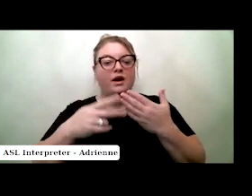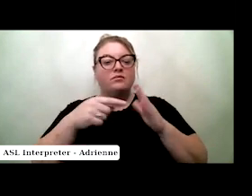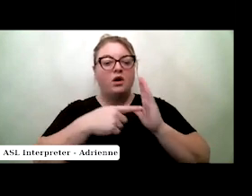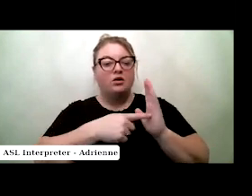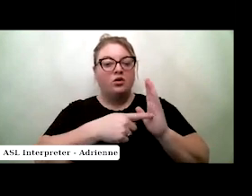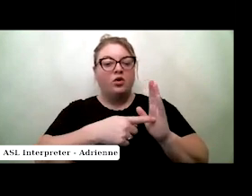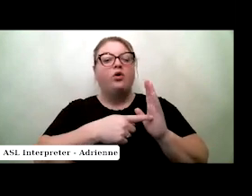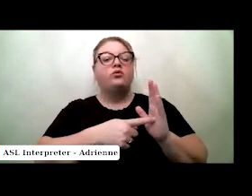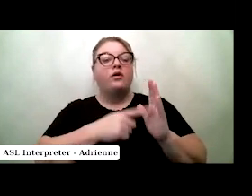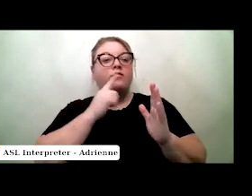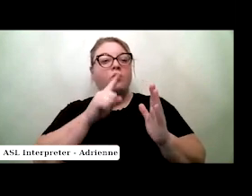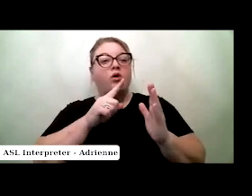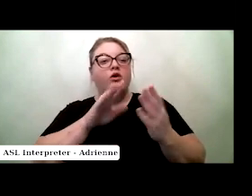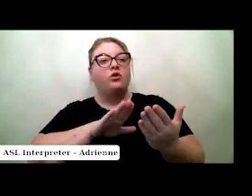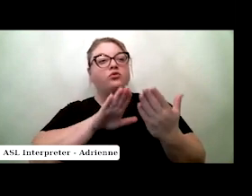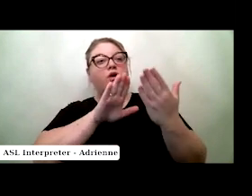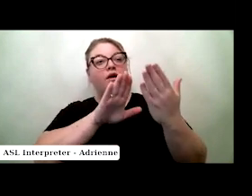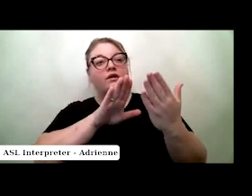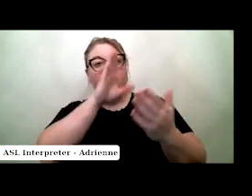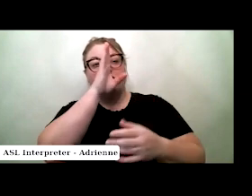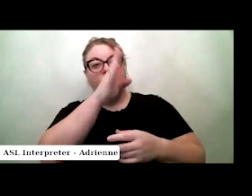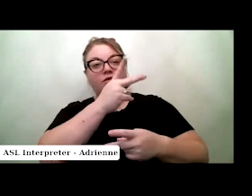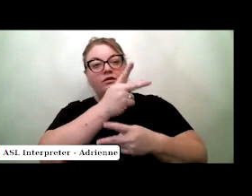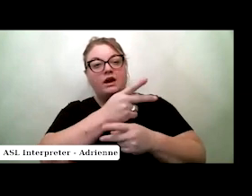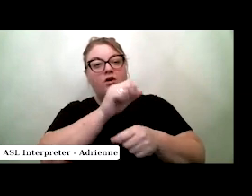Direct care worker, shortages. And promoting consumer choice.